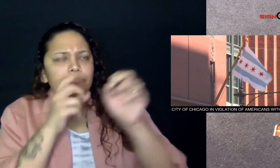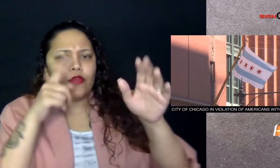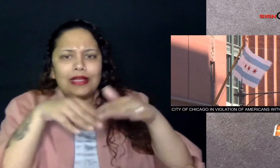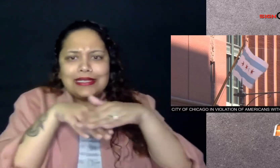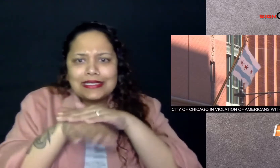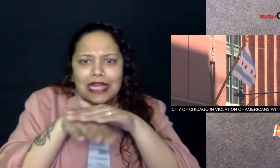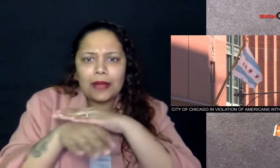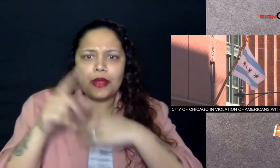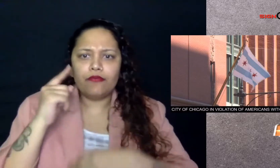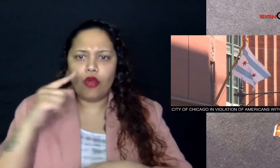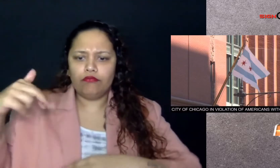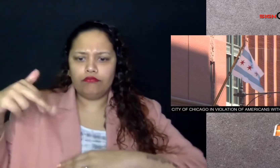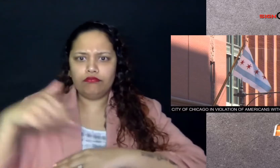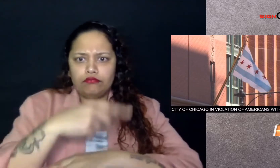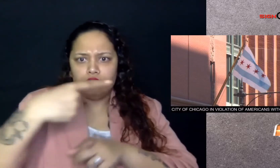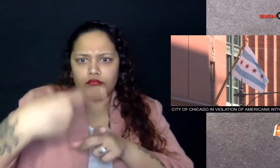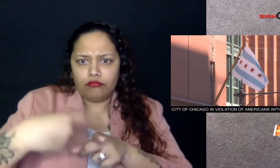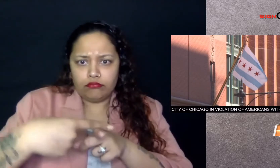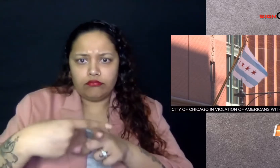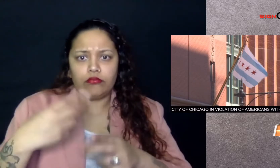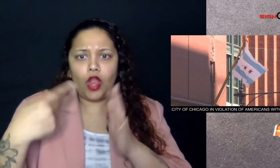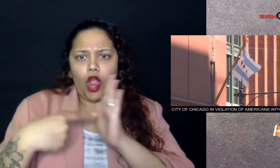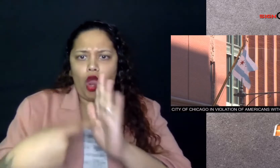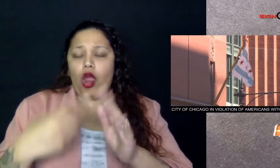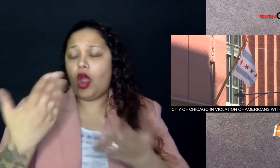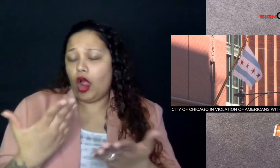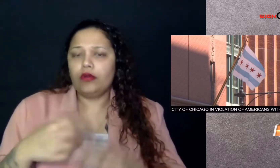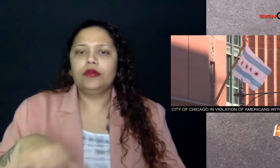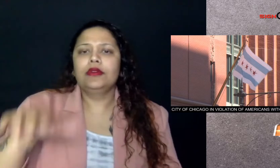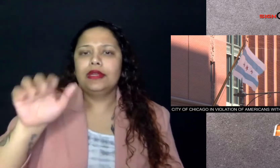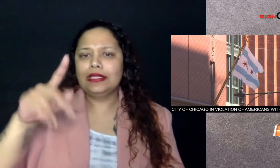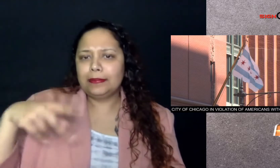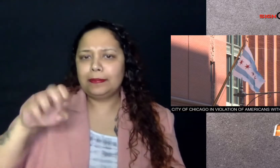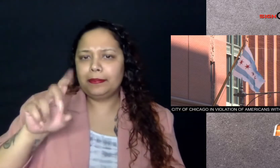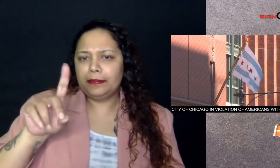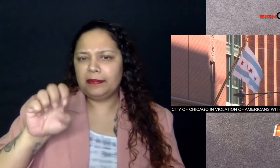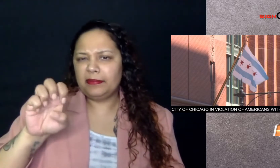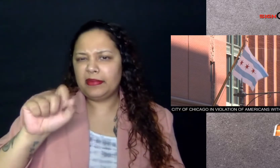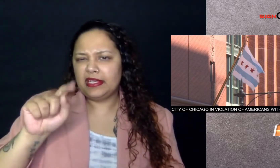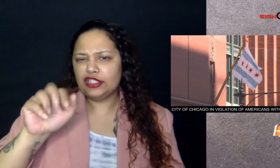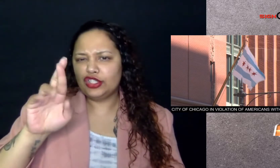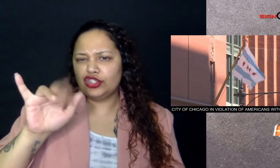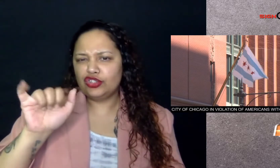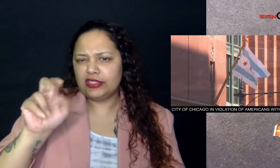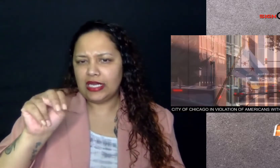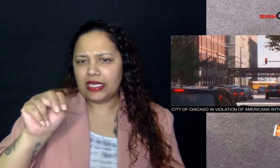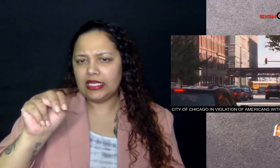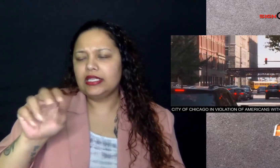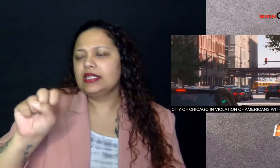the city allegedly failed to install accessible pedestrian signals